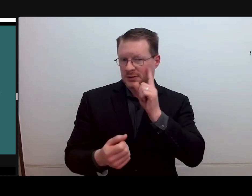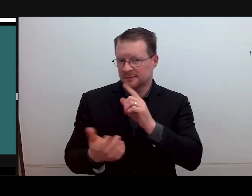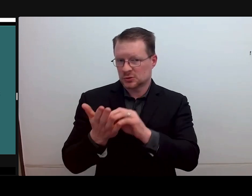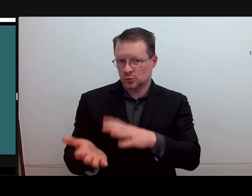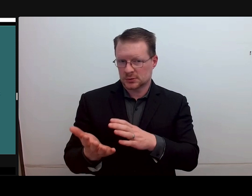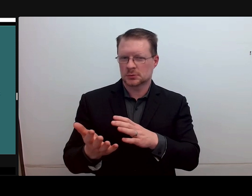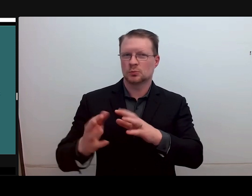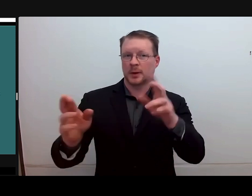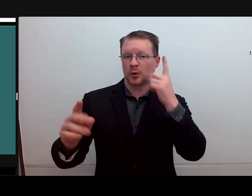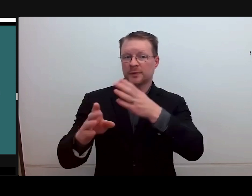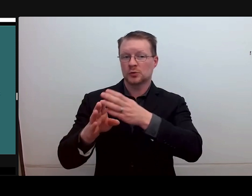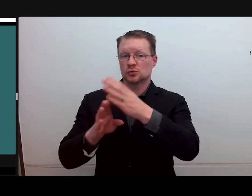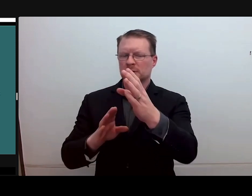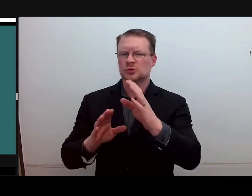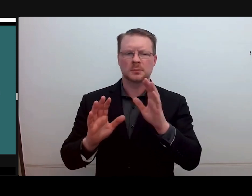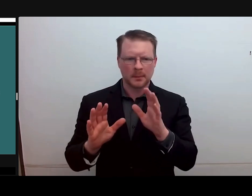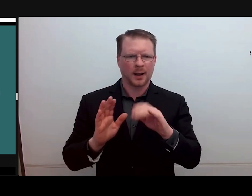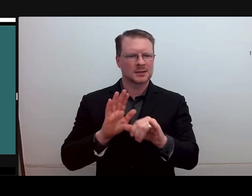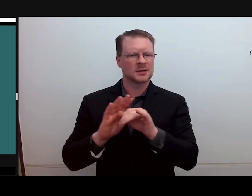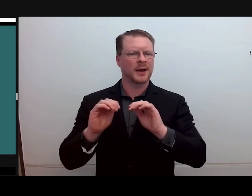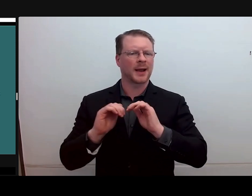We can support deaf students and prepare them for their careers